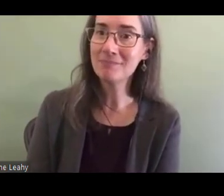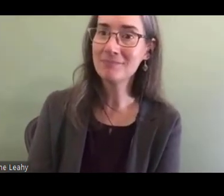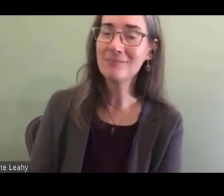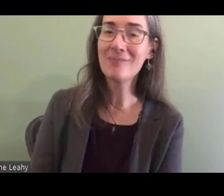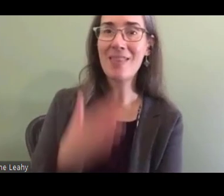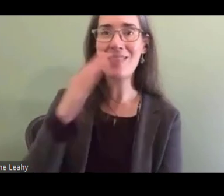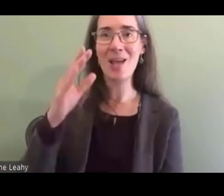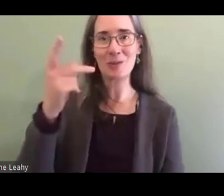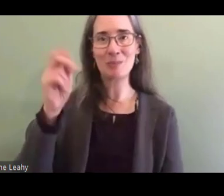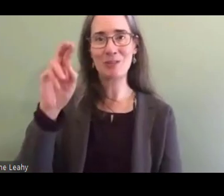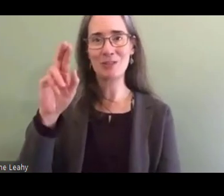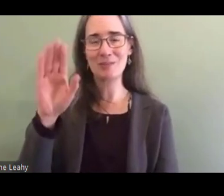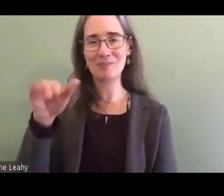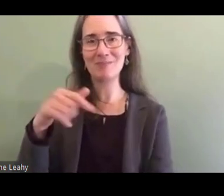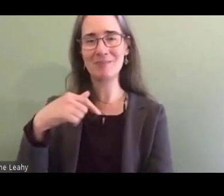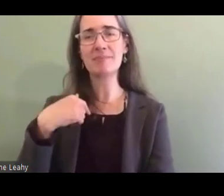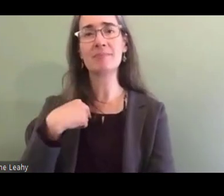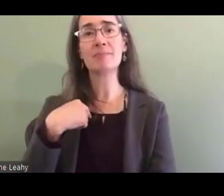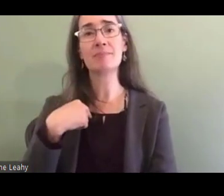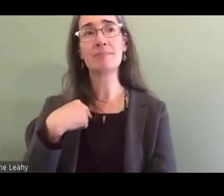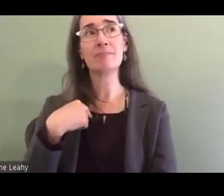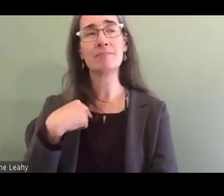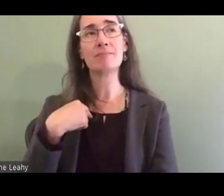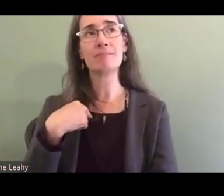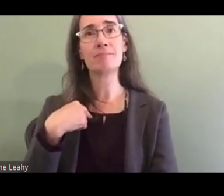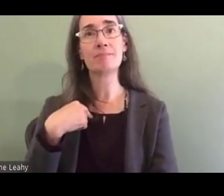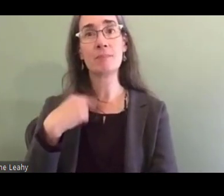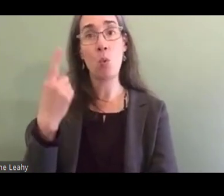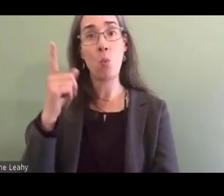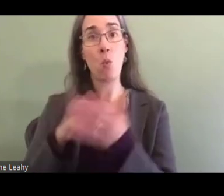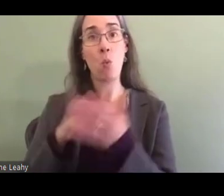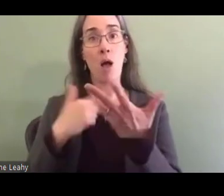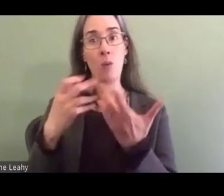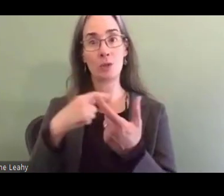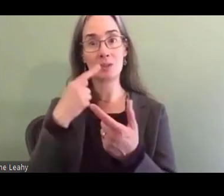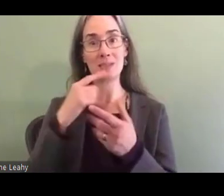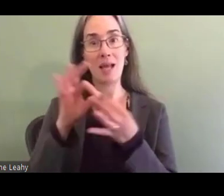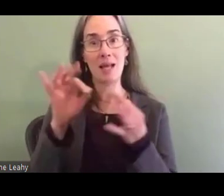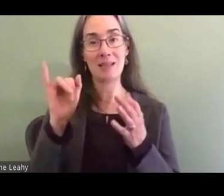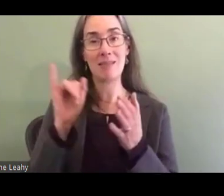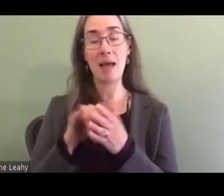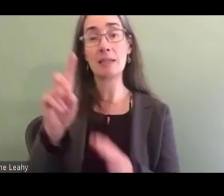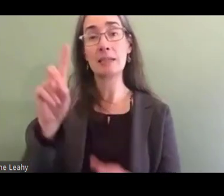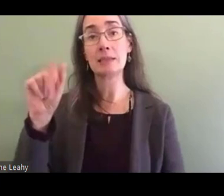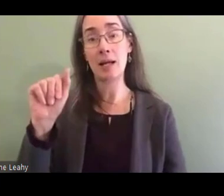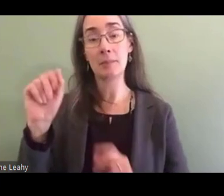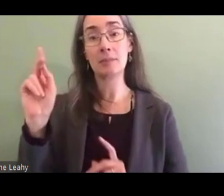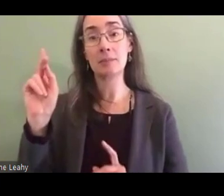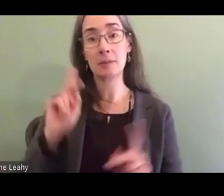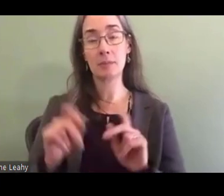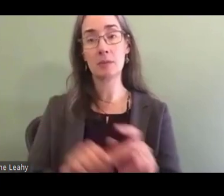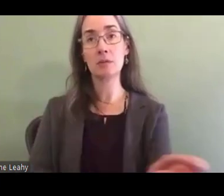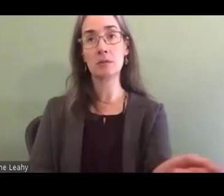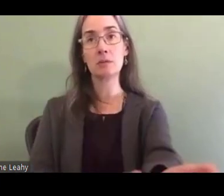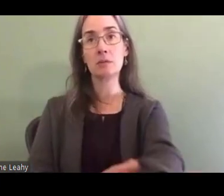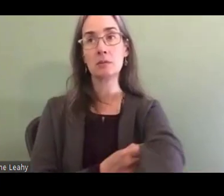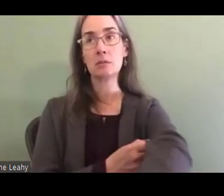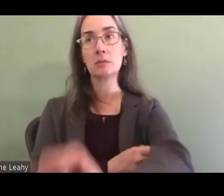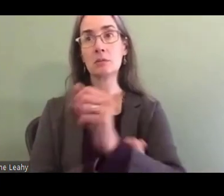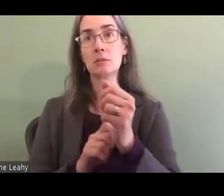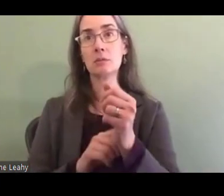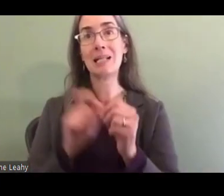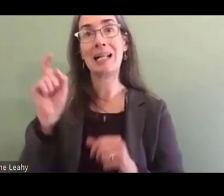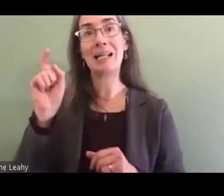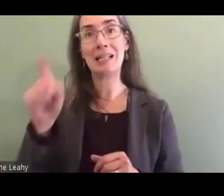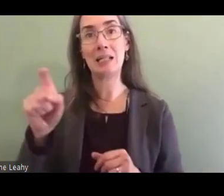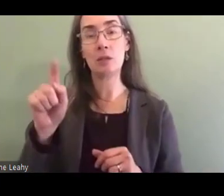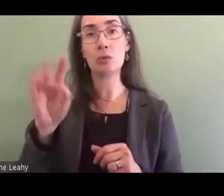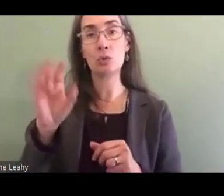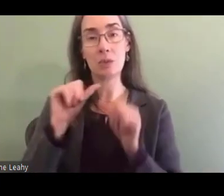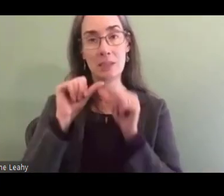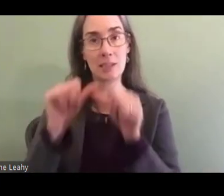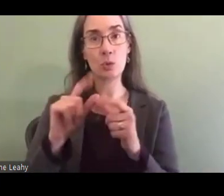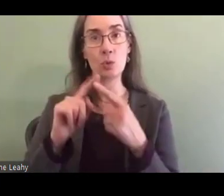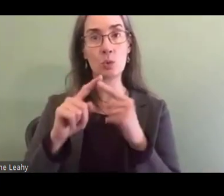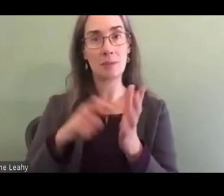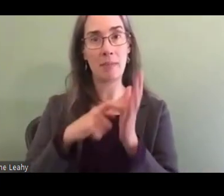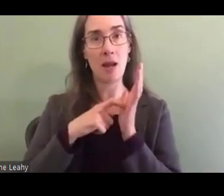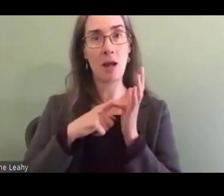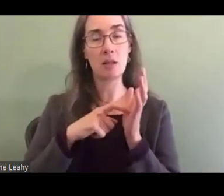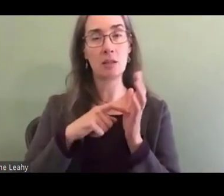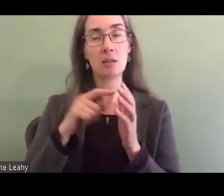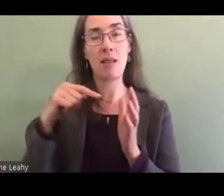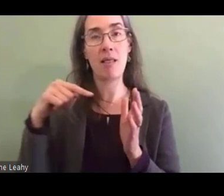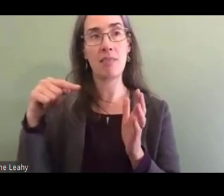What I want to say is that disabled folks, need to continue to demand the right to accessibility on the Web.